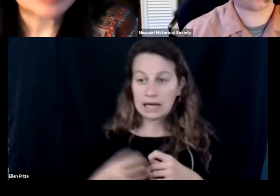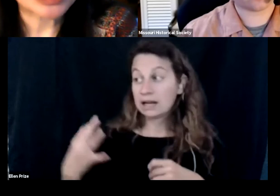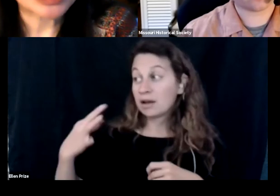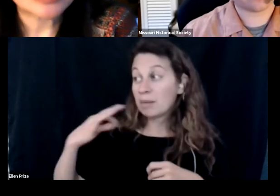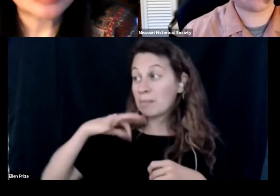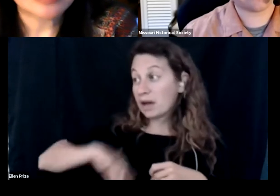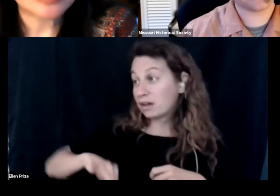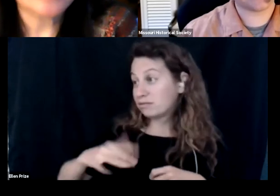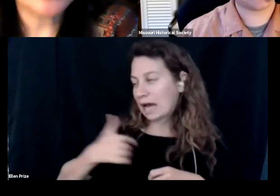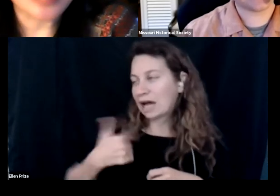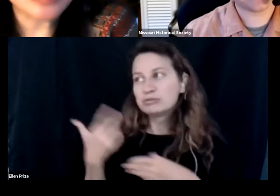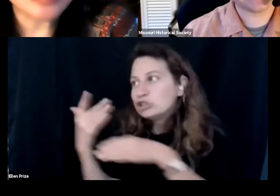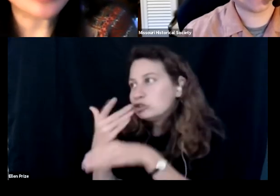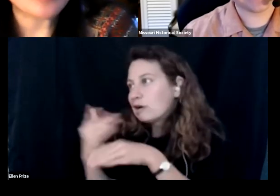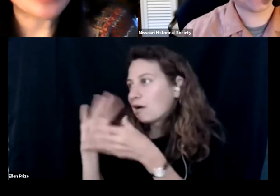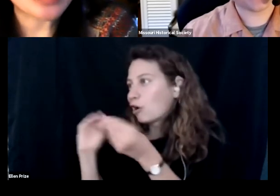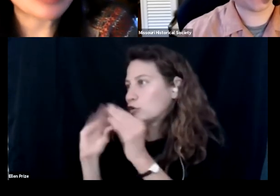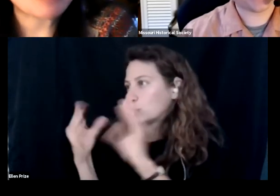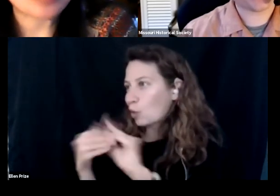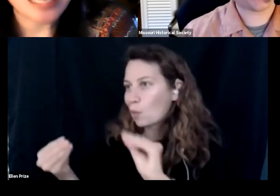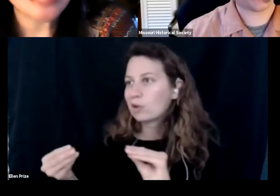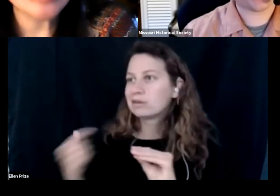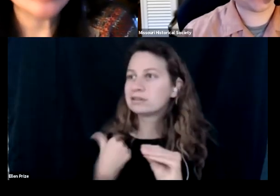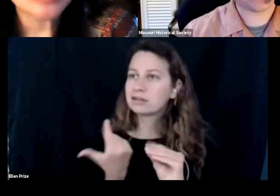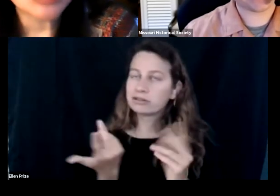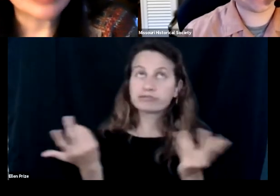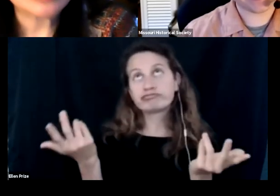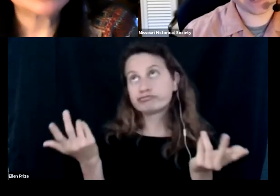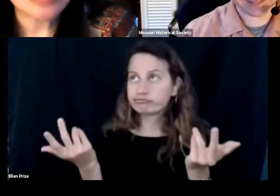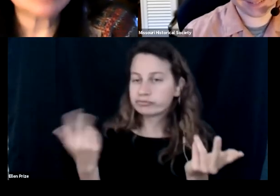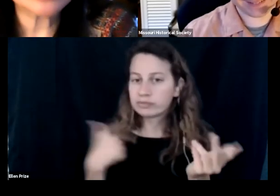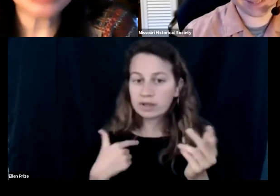Japanese American communities trying to really help Muslim